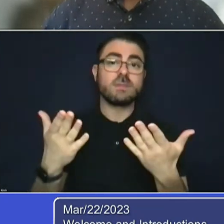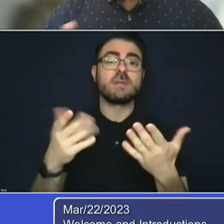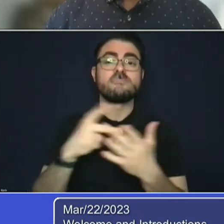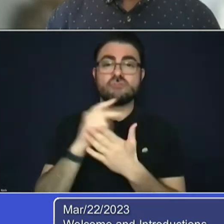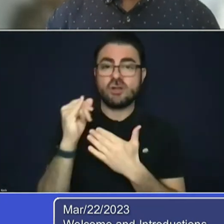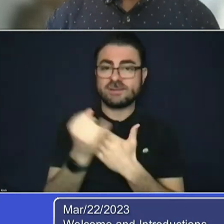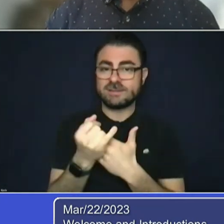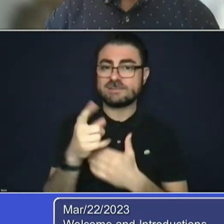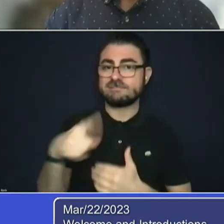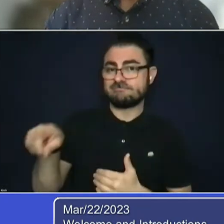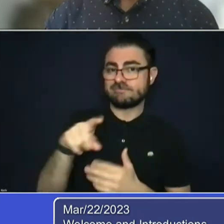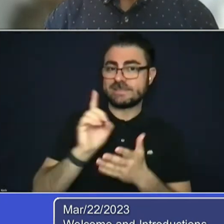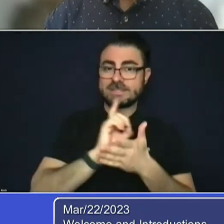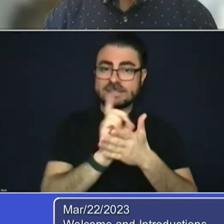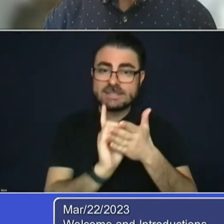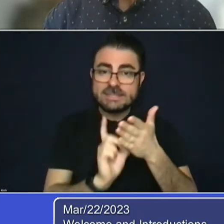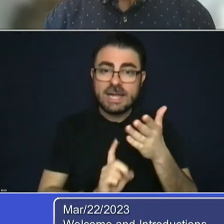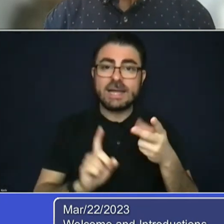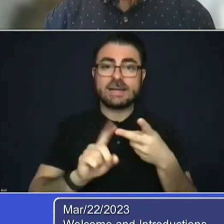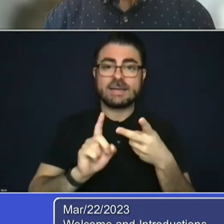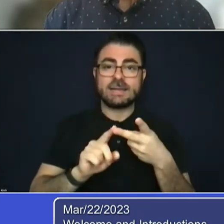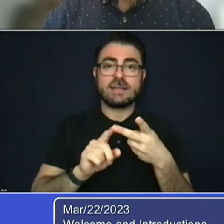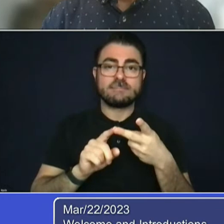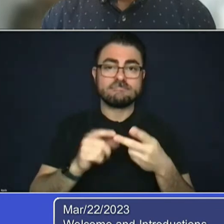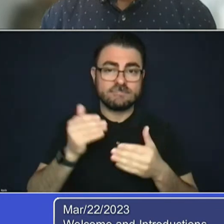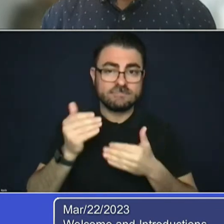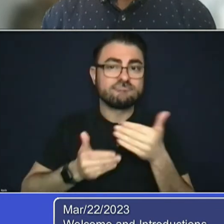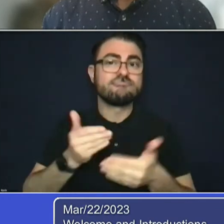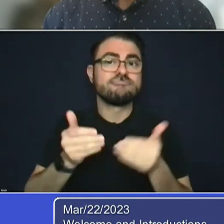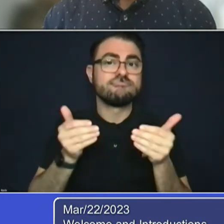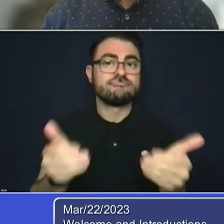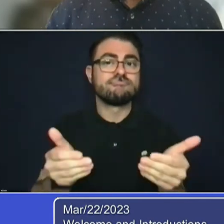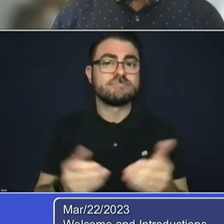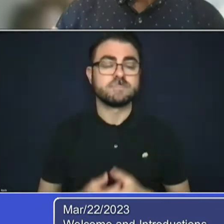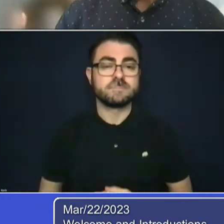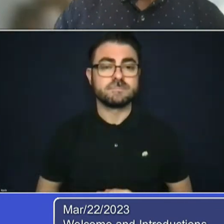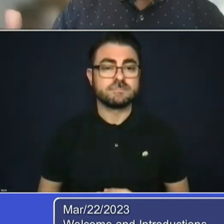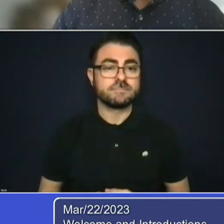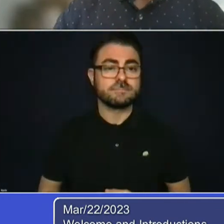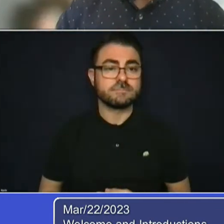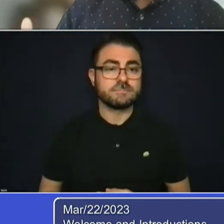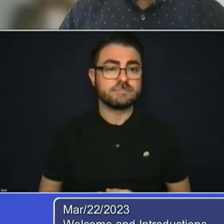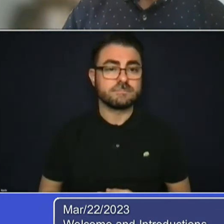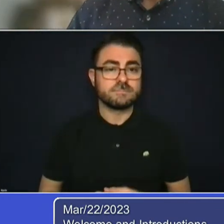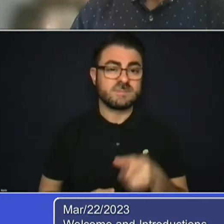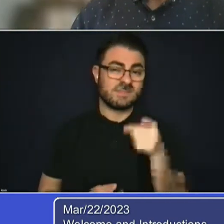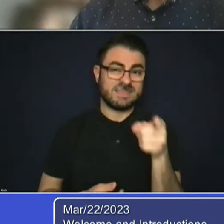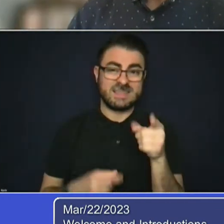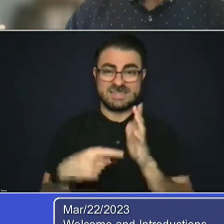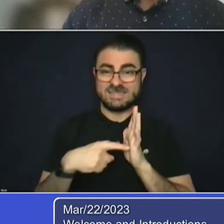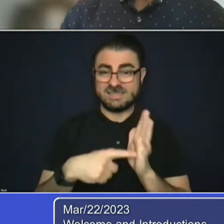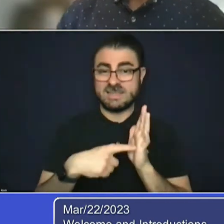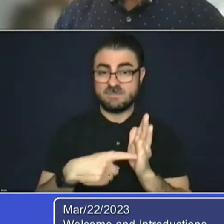TO IMPLEMENT AND ADMINISTER PROJECTS THEY BOTH DESIGN AND